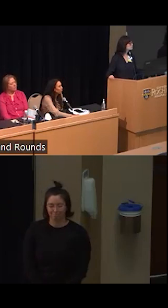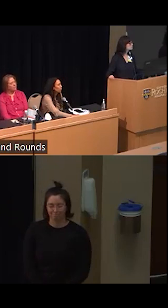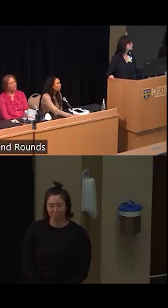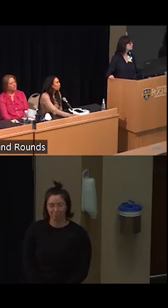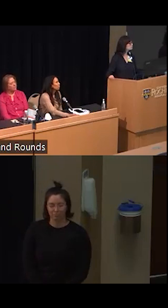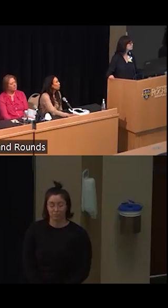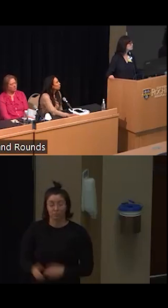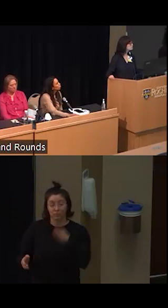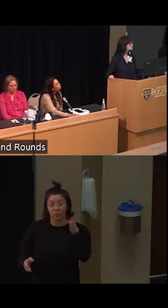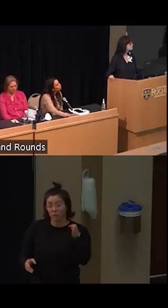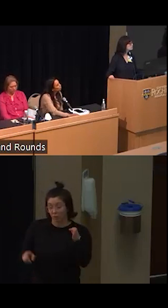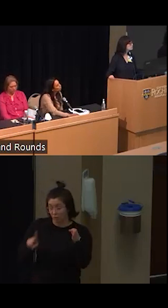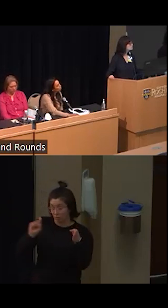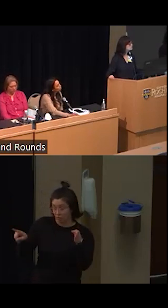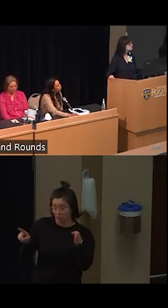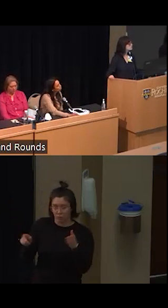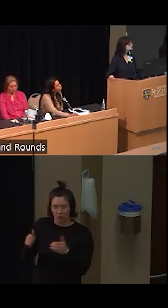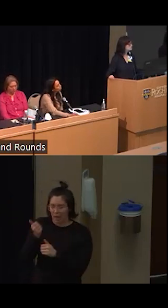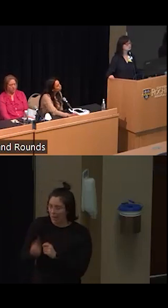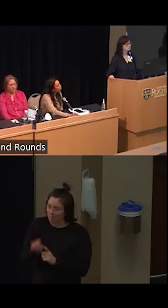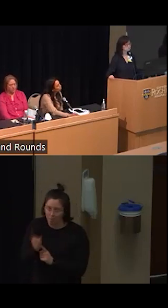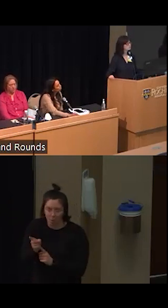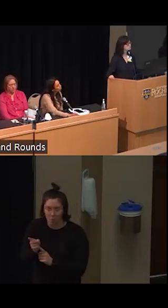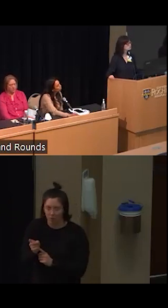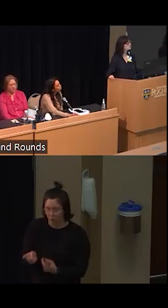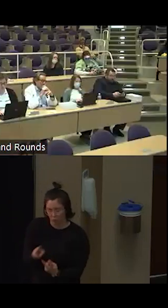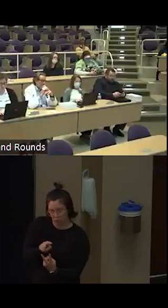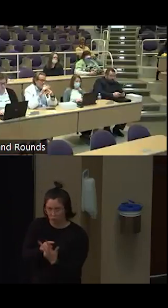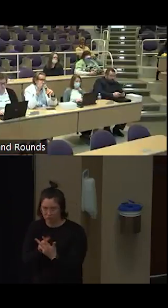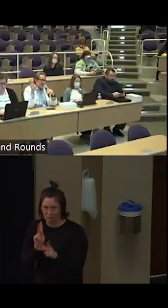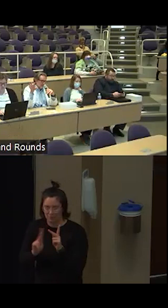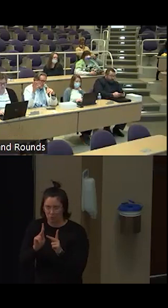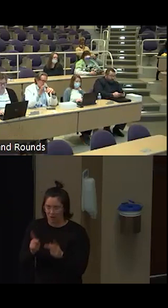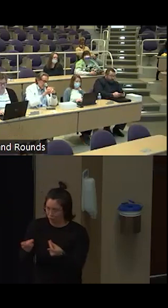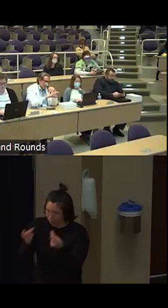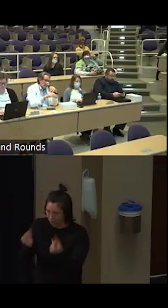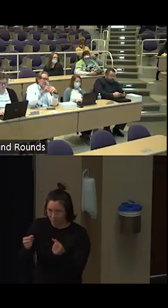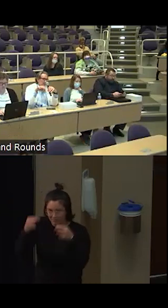and in a given moment is a quick decision made by those two or maybe three people saying and